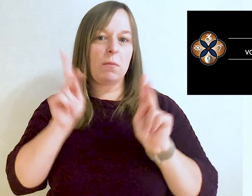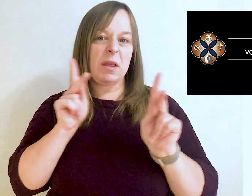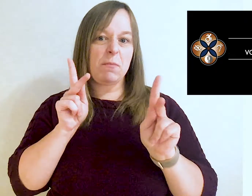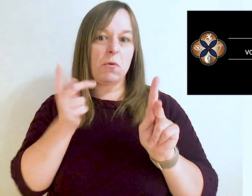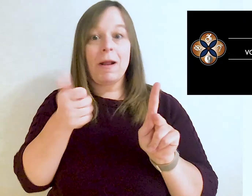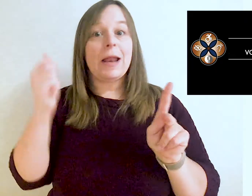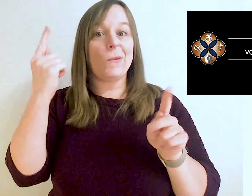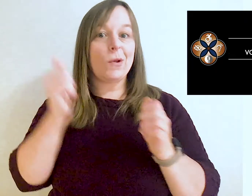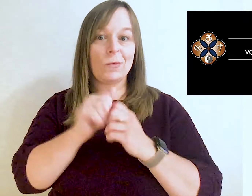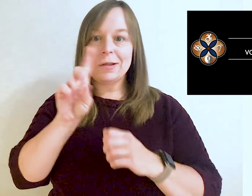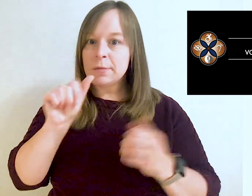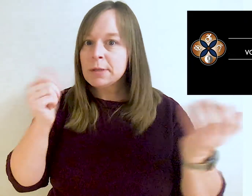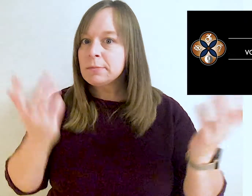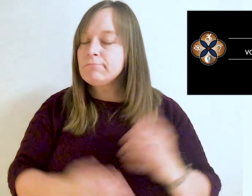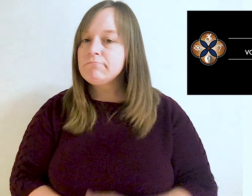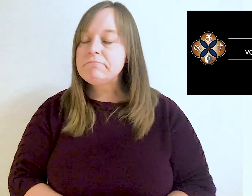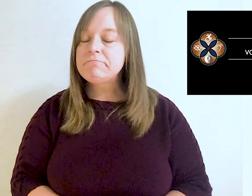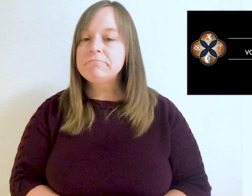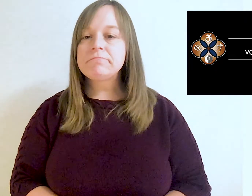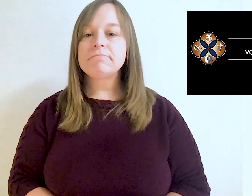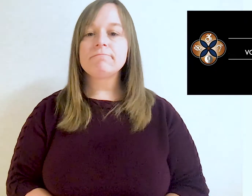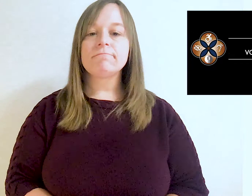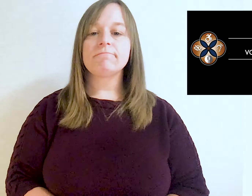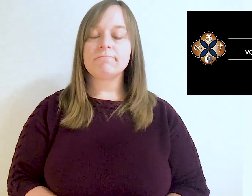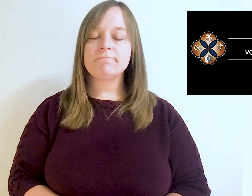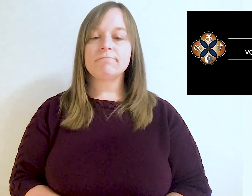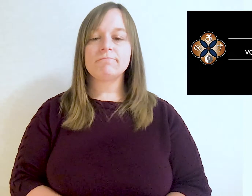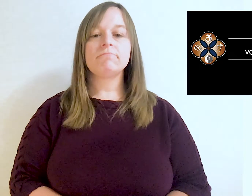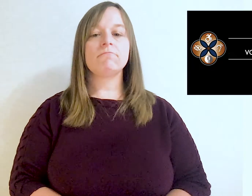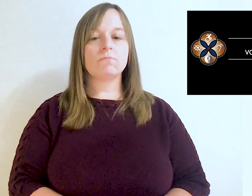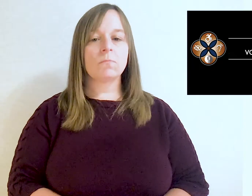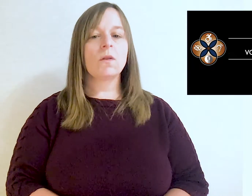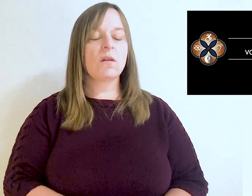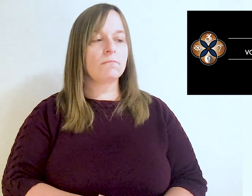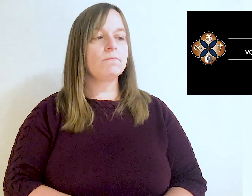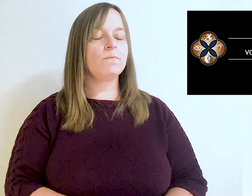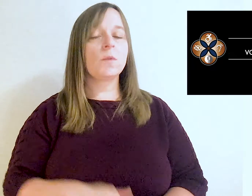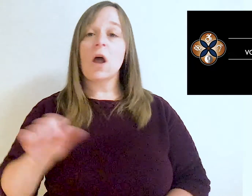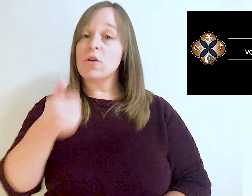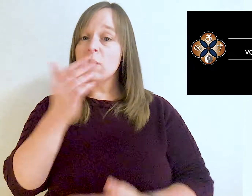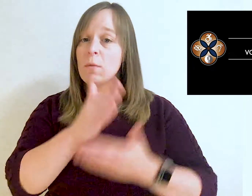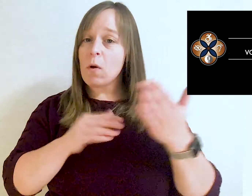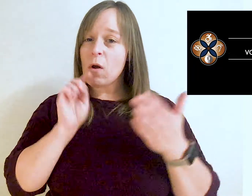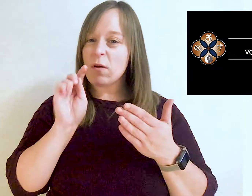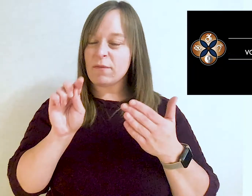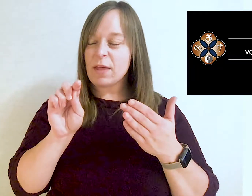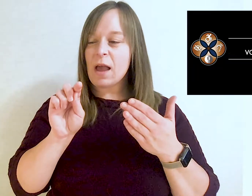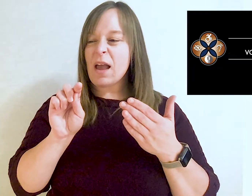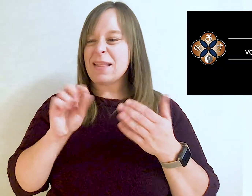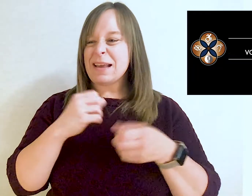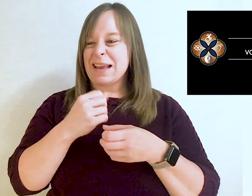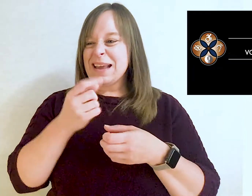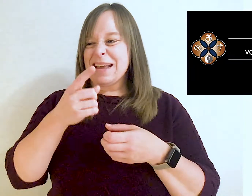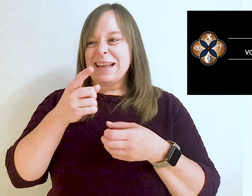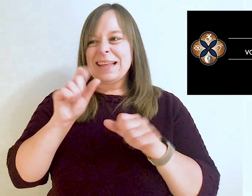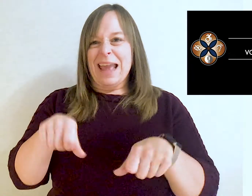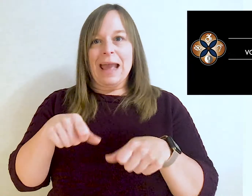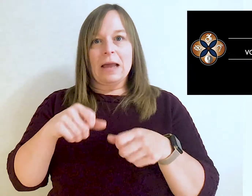for individuals and voters with disabilities. Another facet that makes a polling place